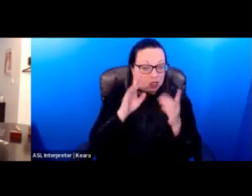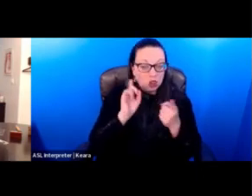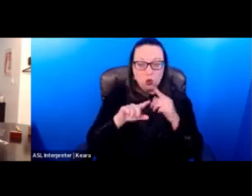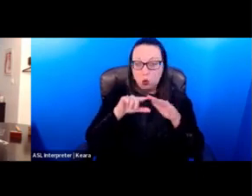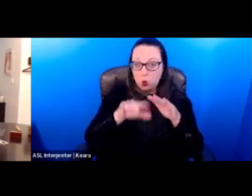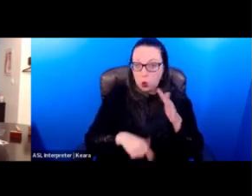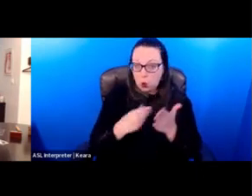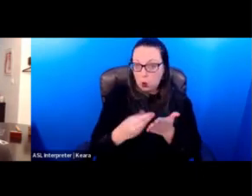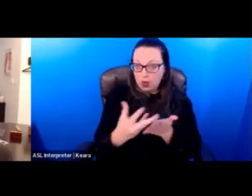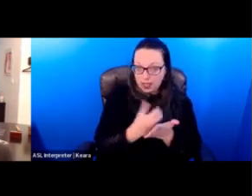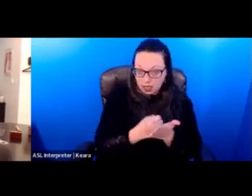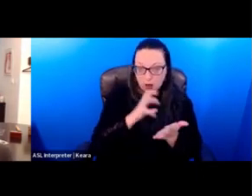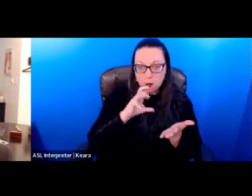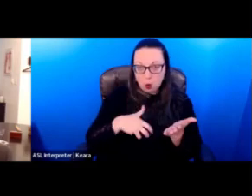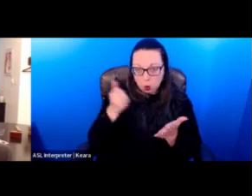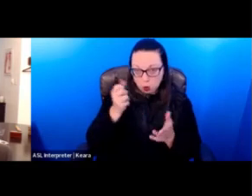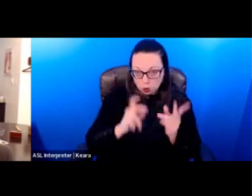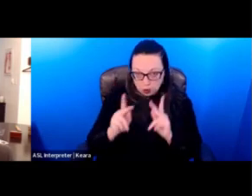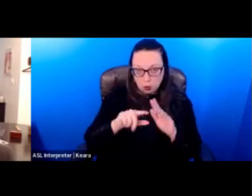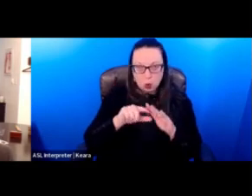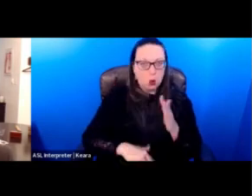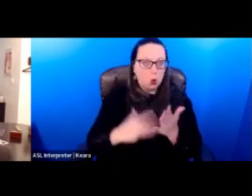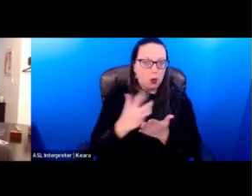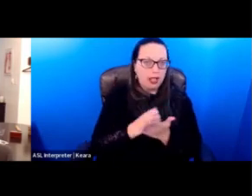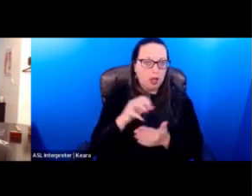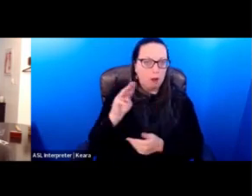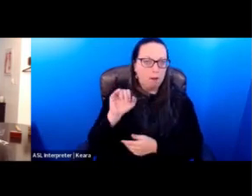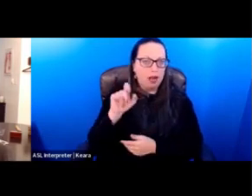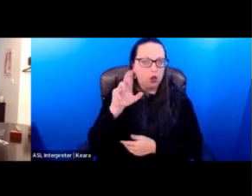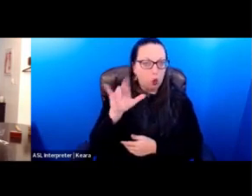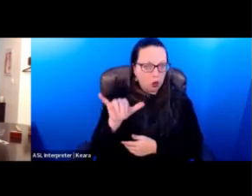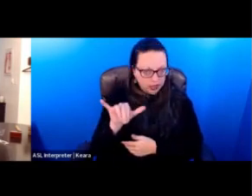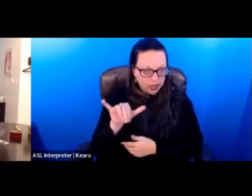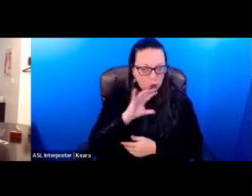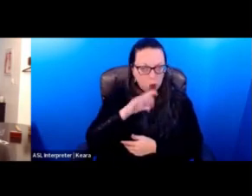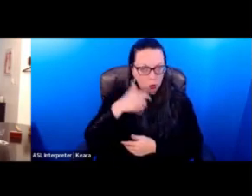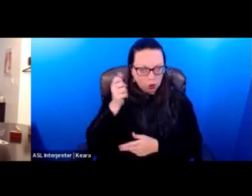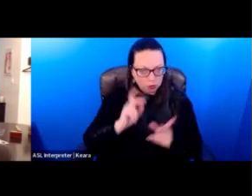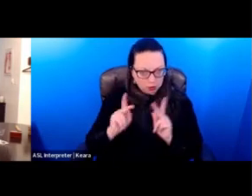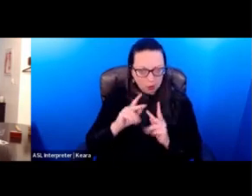minority, older individuals, those with limited English proficiency, those residing in